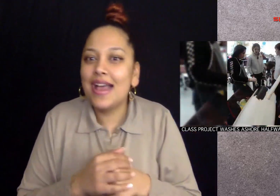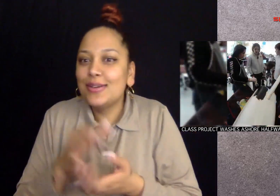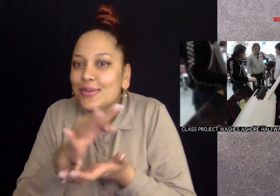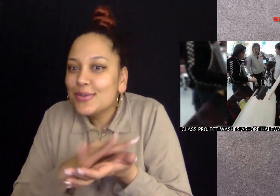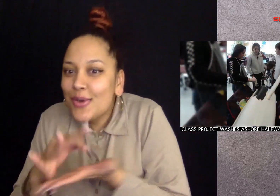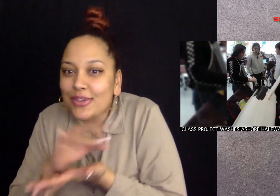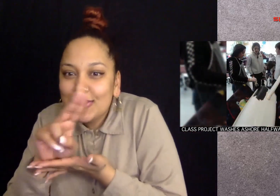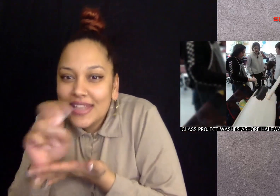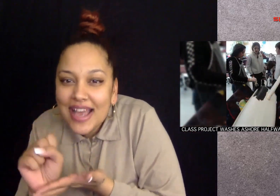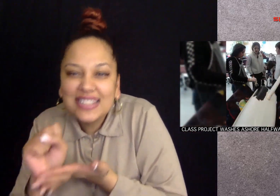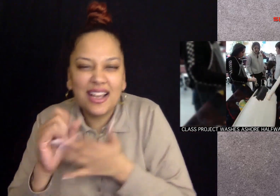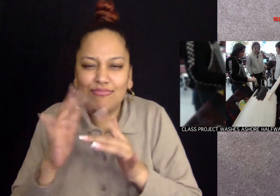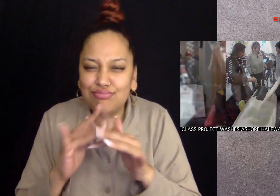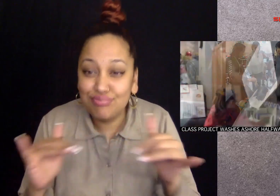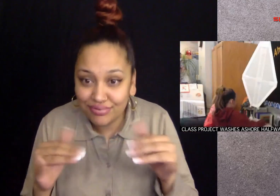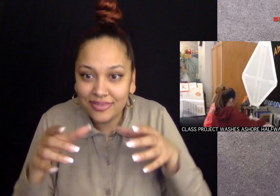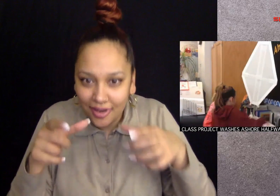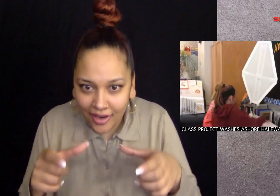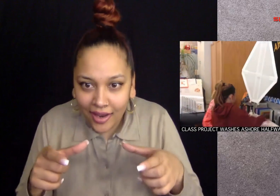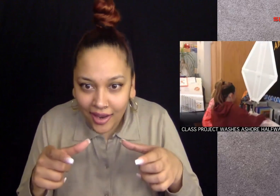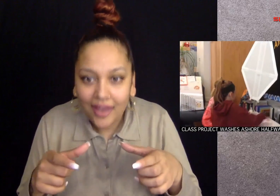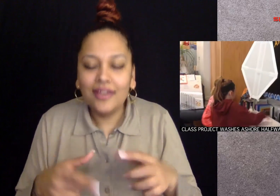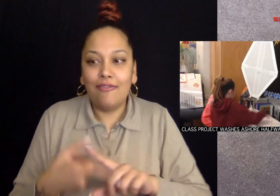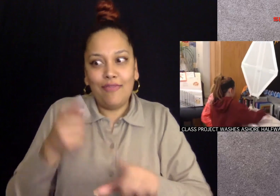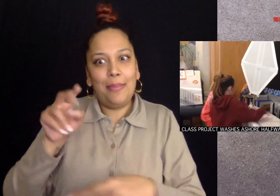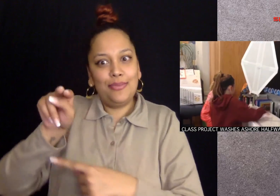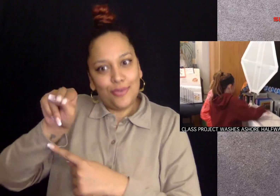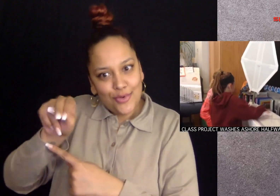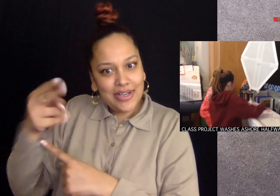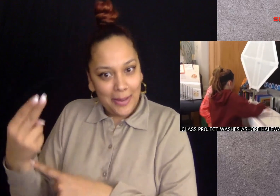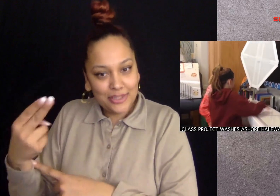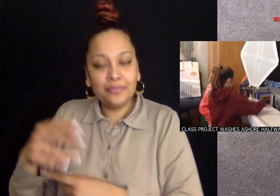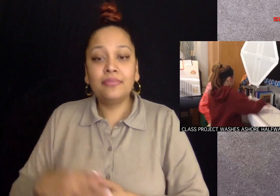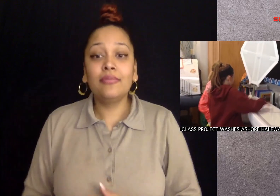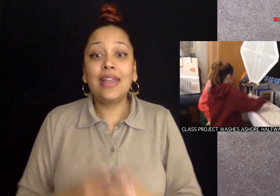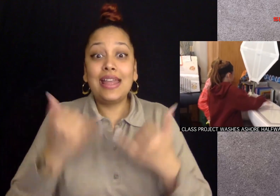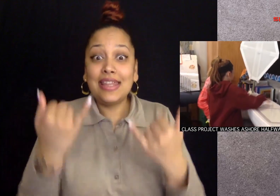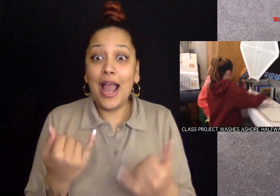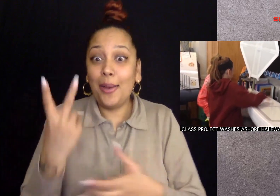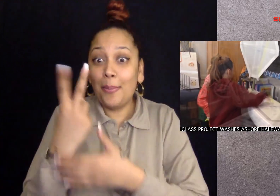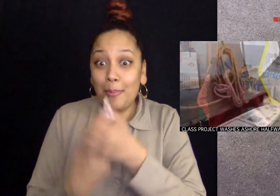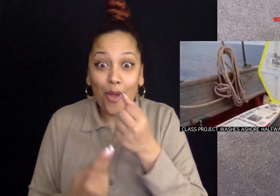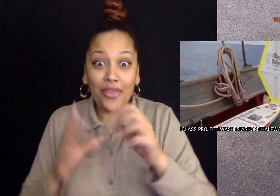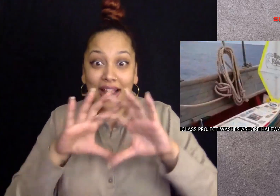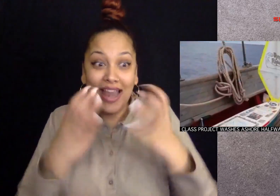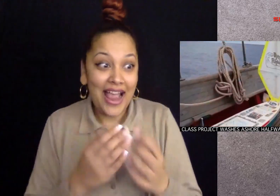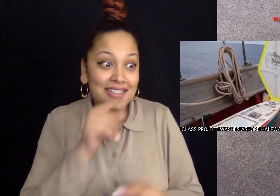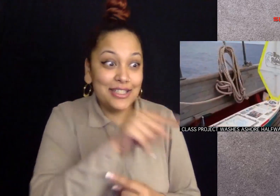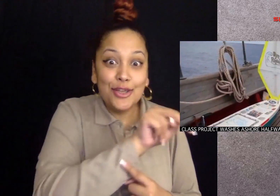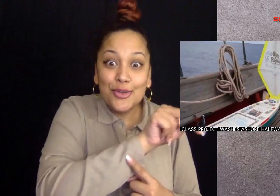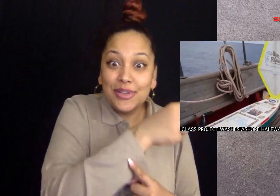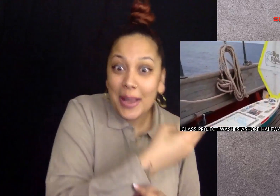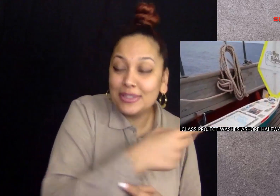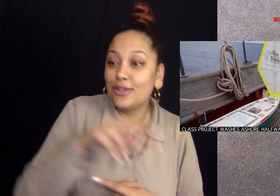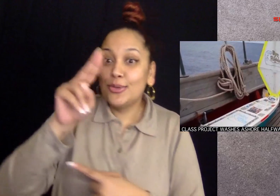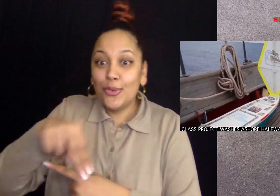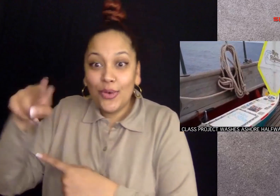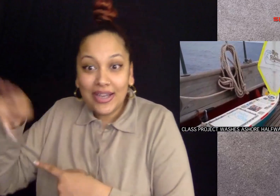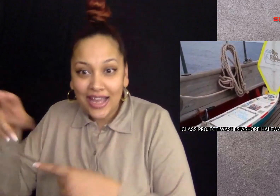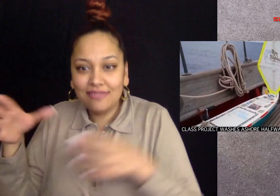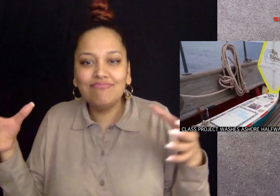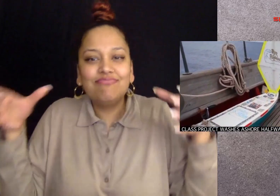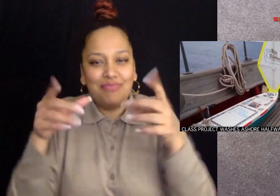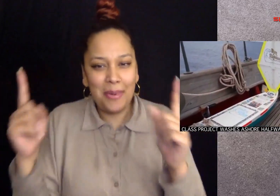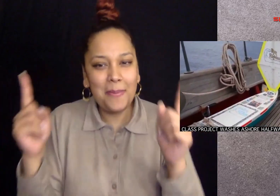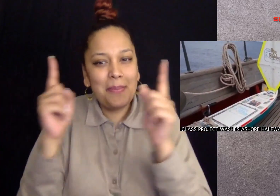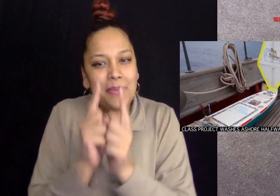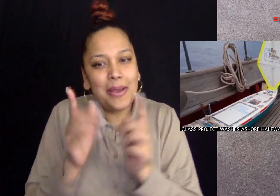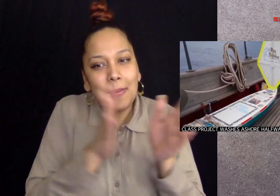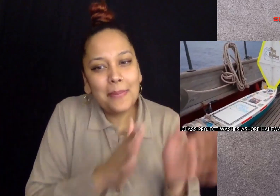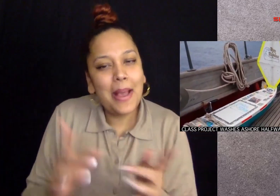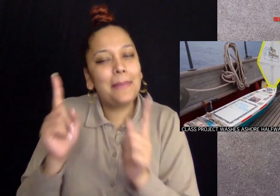from New Hampshire now both classes plan to meet virtually to